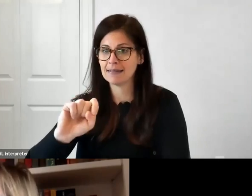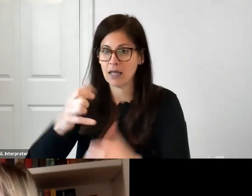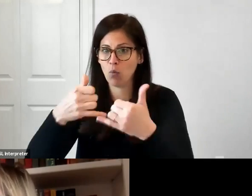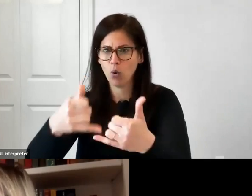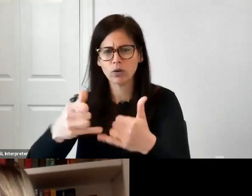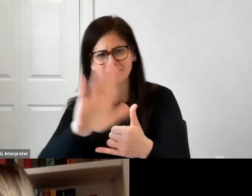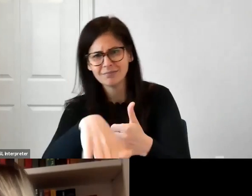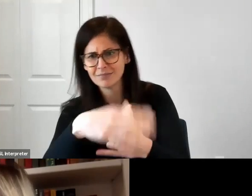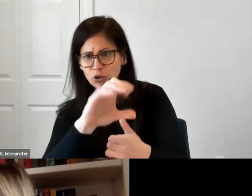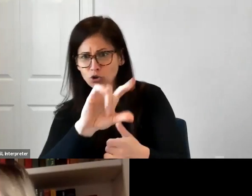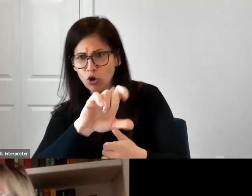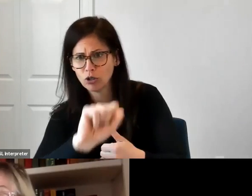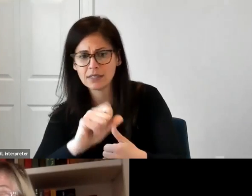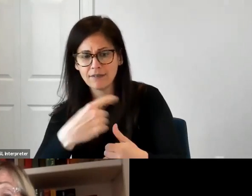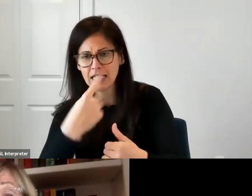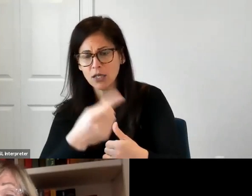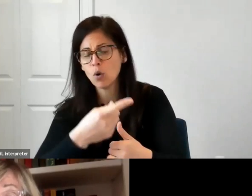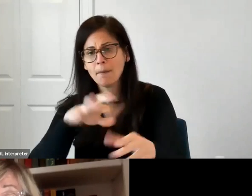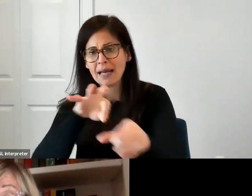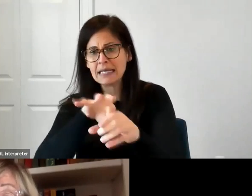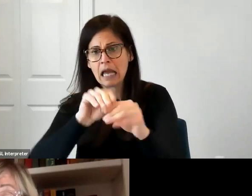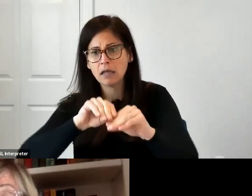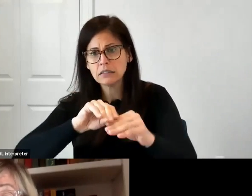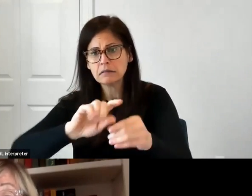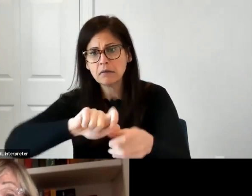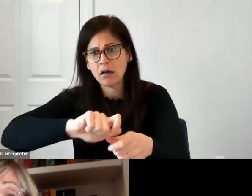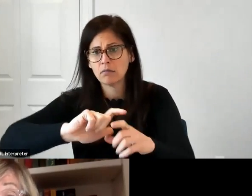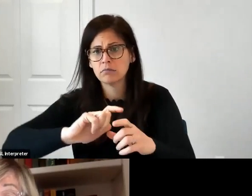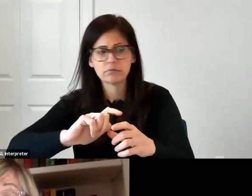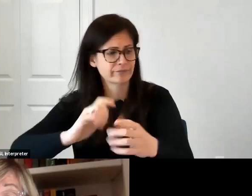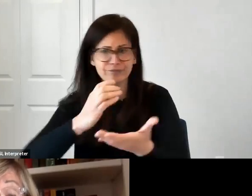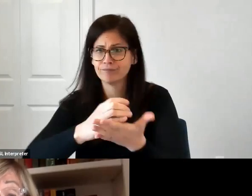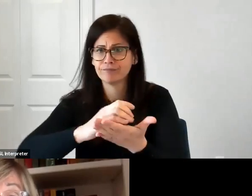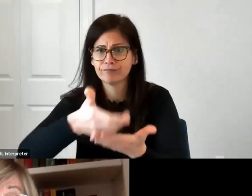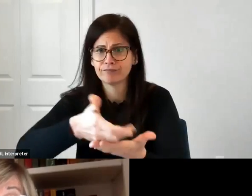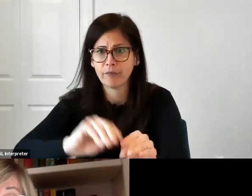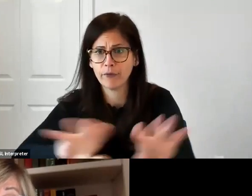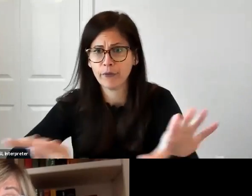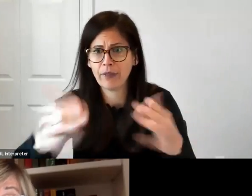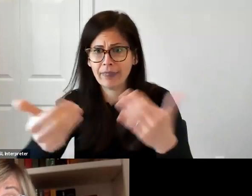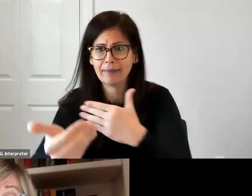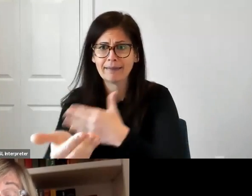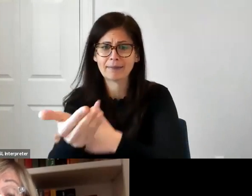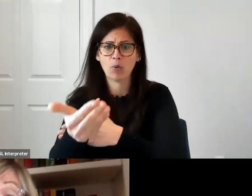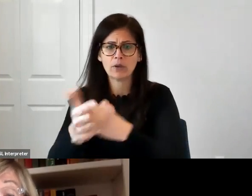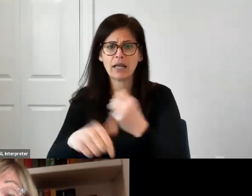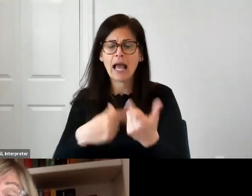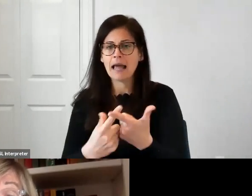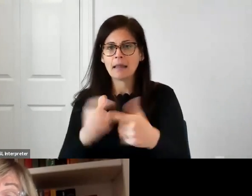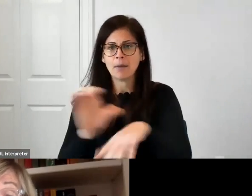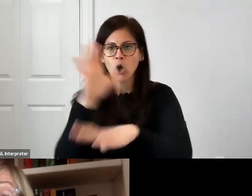I spilled tea all over my notes this morning. And then my Zoom crashed and only started working